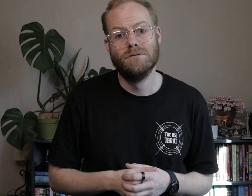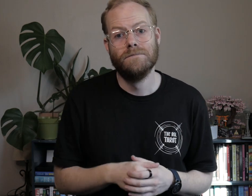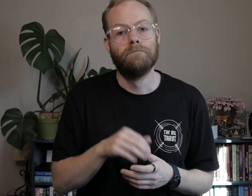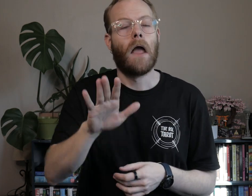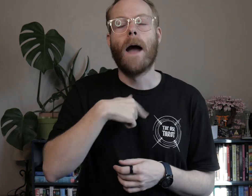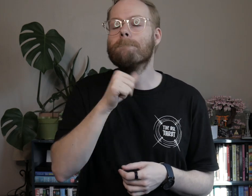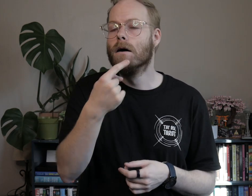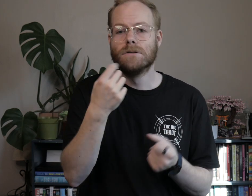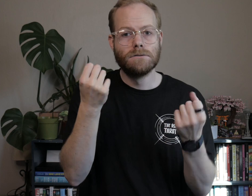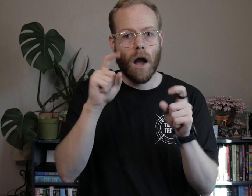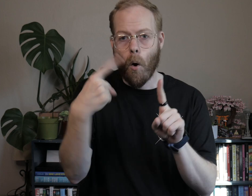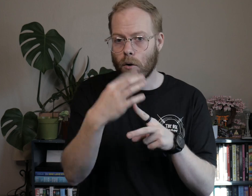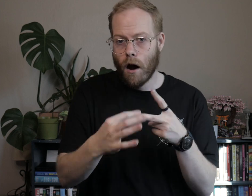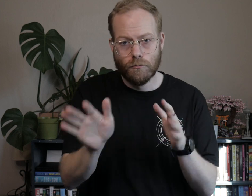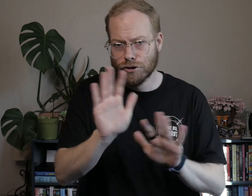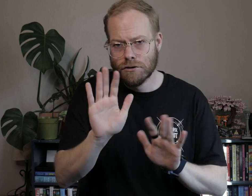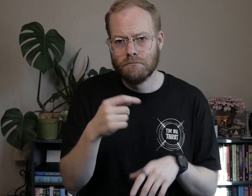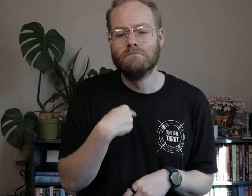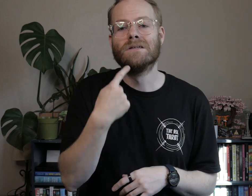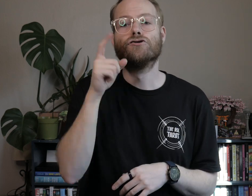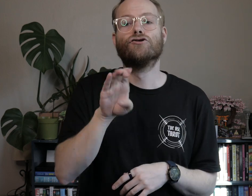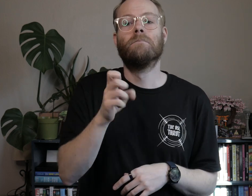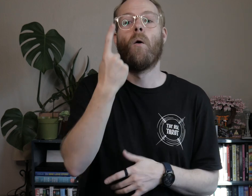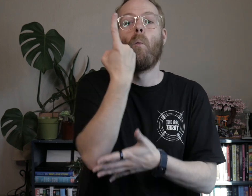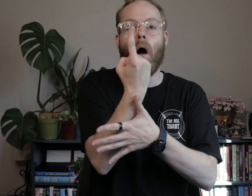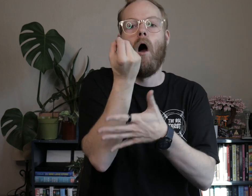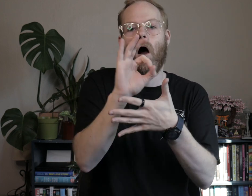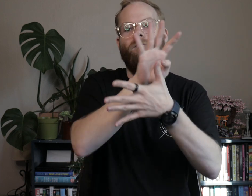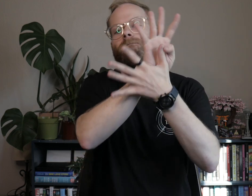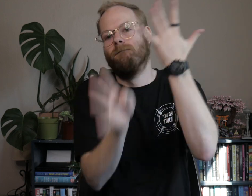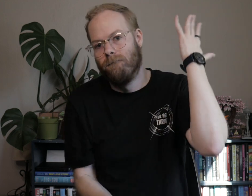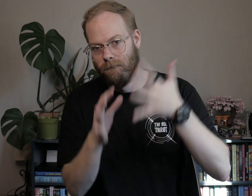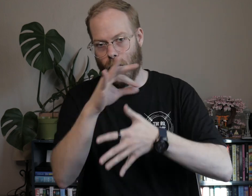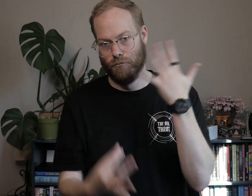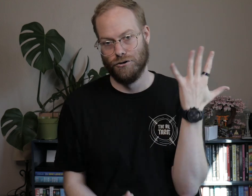I’m not saying that sign is the only option, I’m just saying that it should be one of many options.